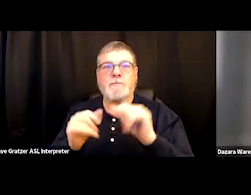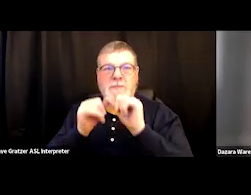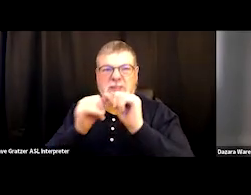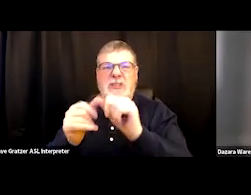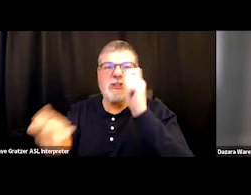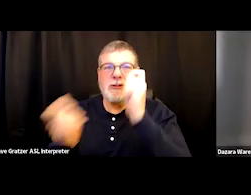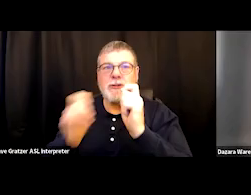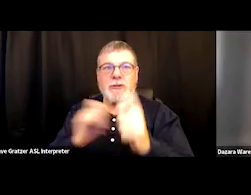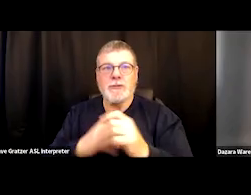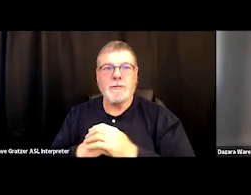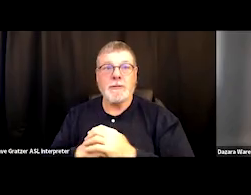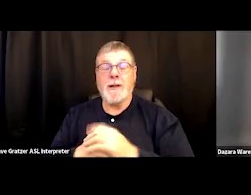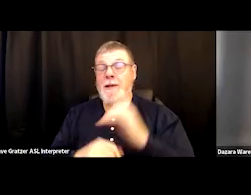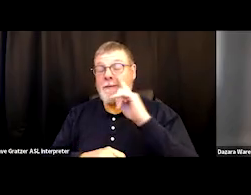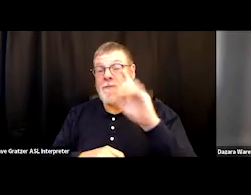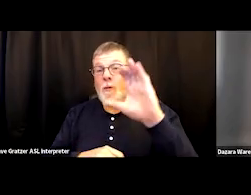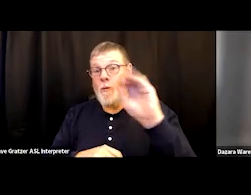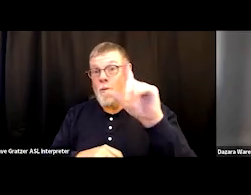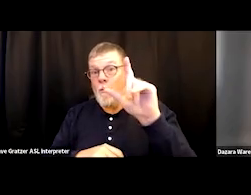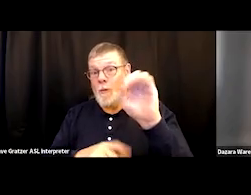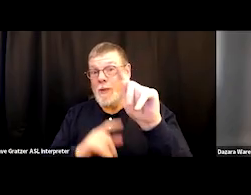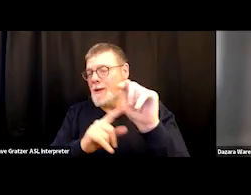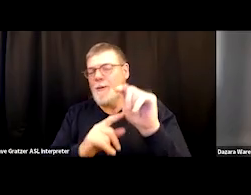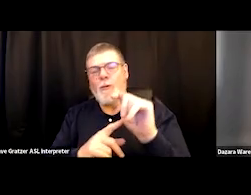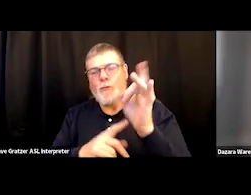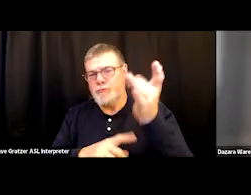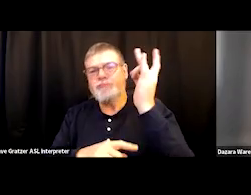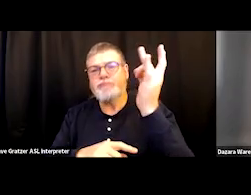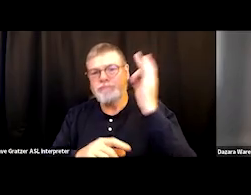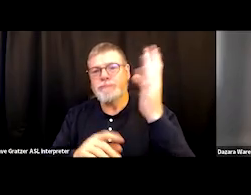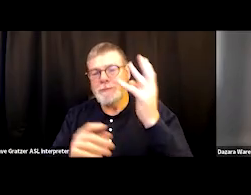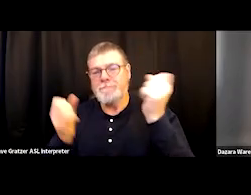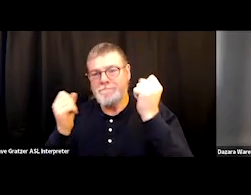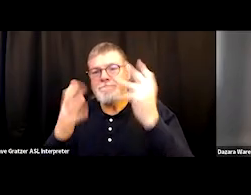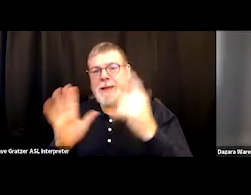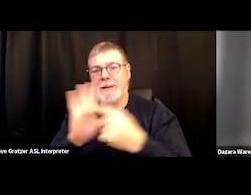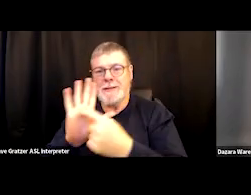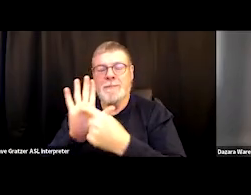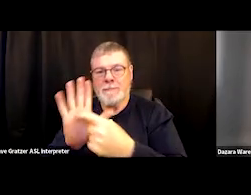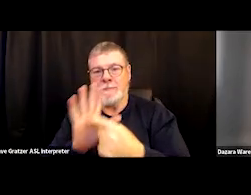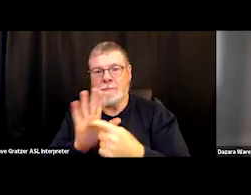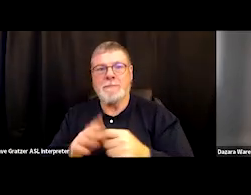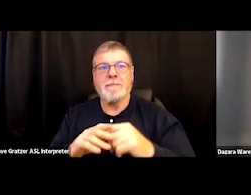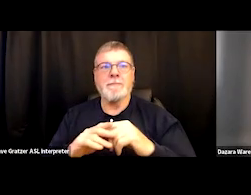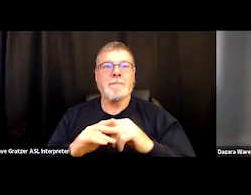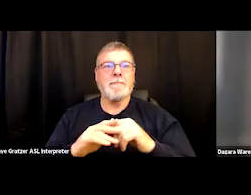For Colette, there were tons of examples that illustrated her struggle to understand, remember, or imply information.